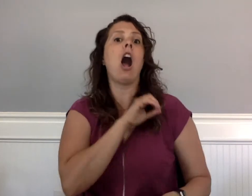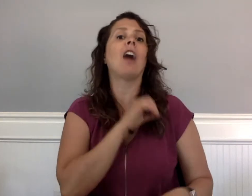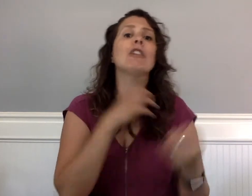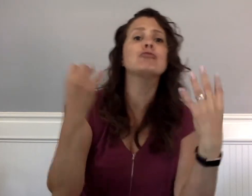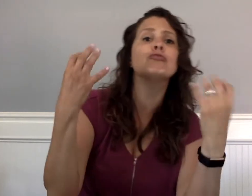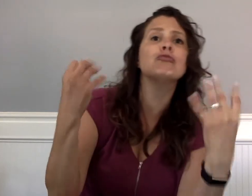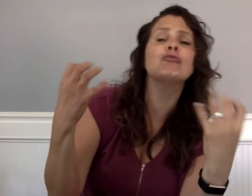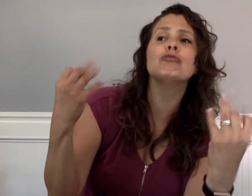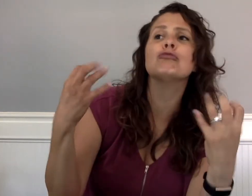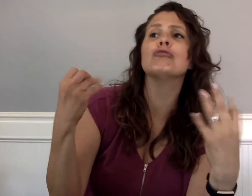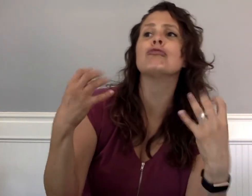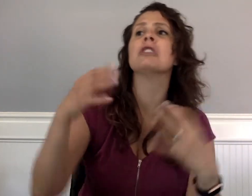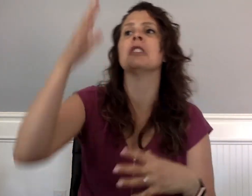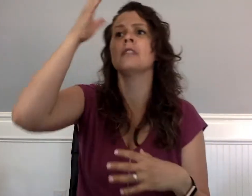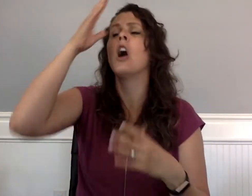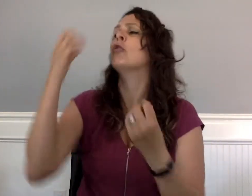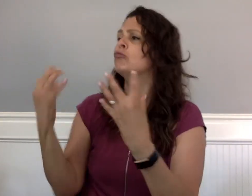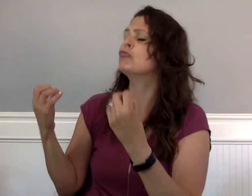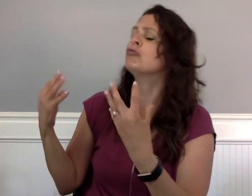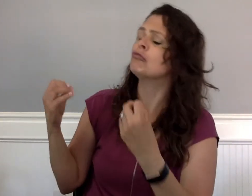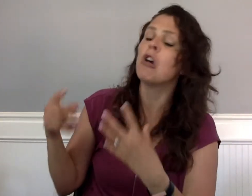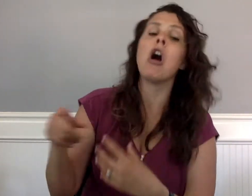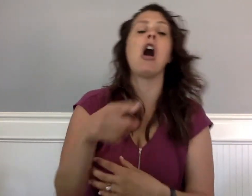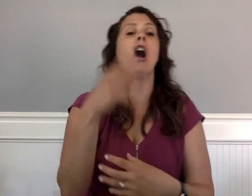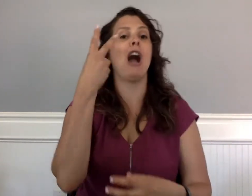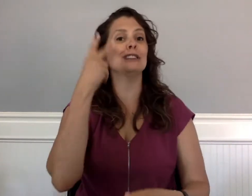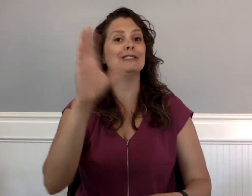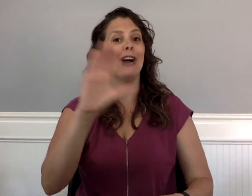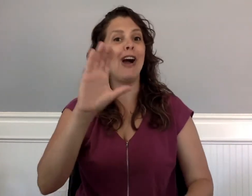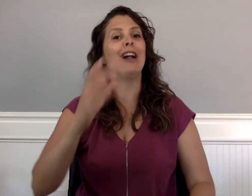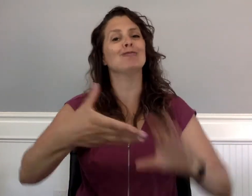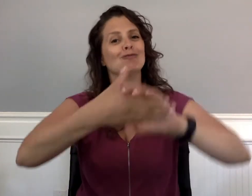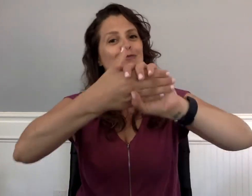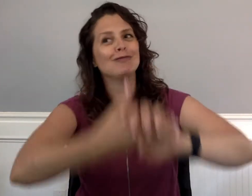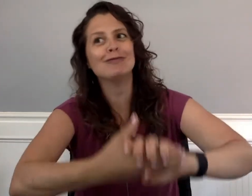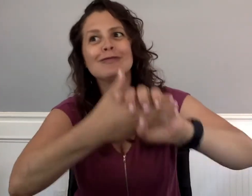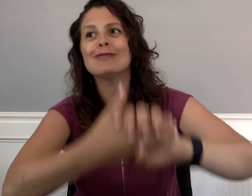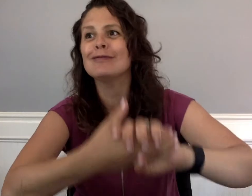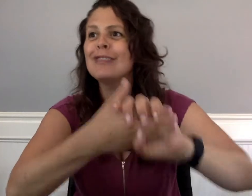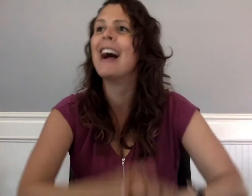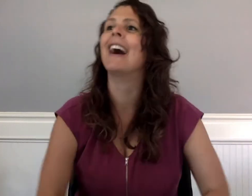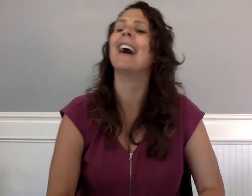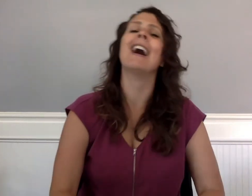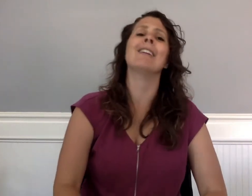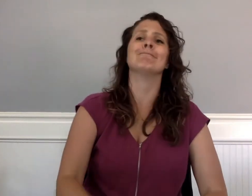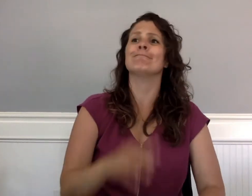Oliver signed to him. His father turned to Charlie and shook his hand.